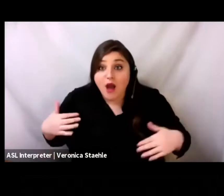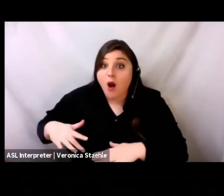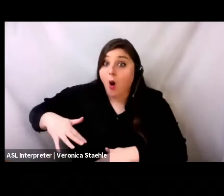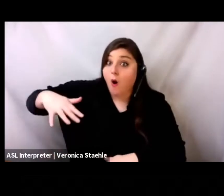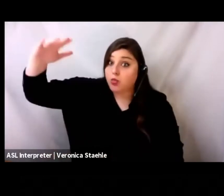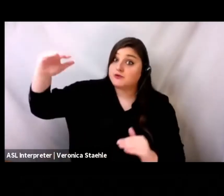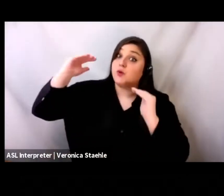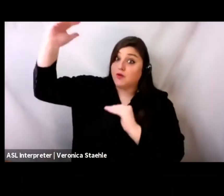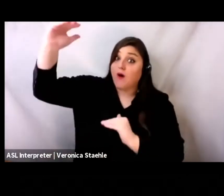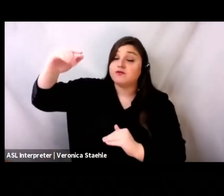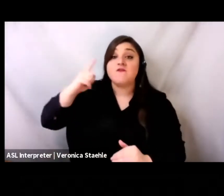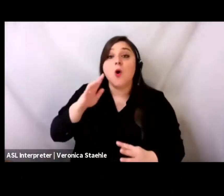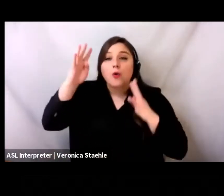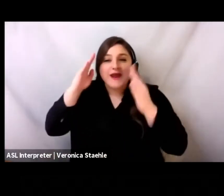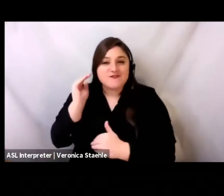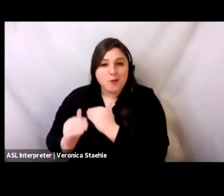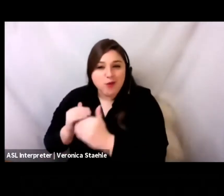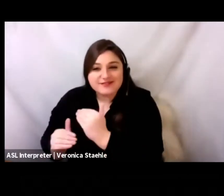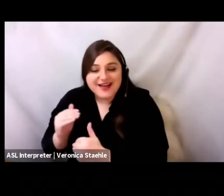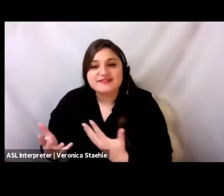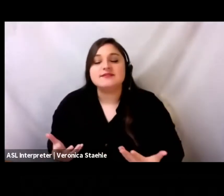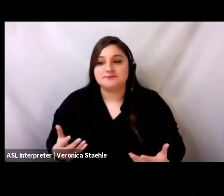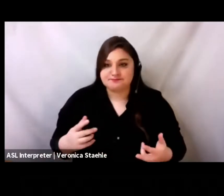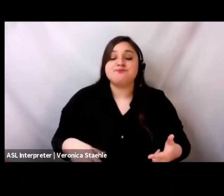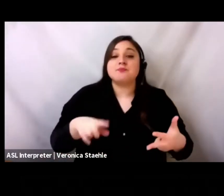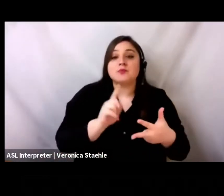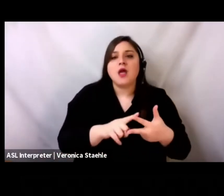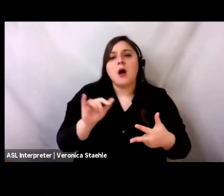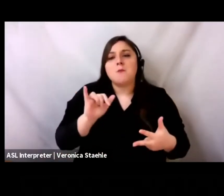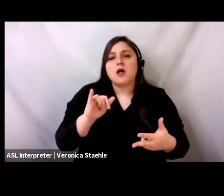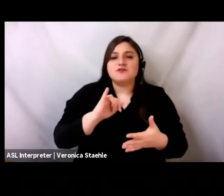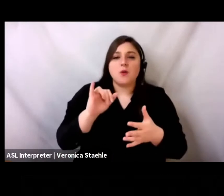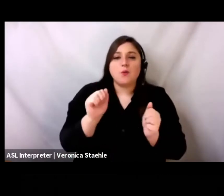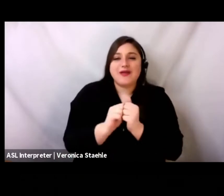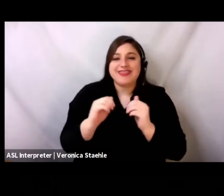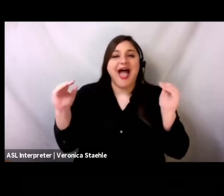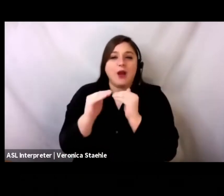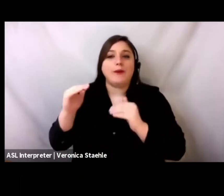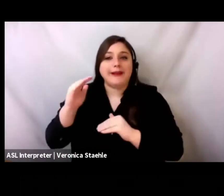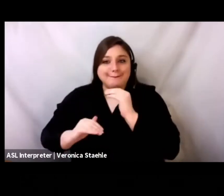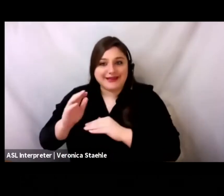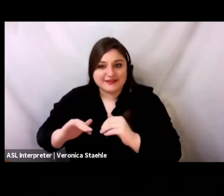and arts as a means of equity building. Then we have an established residency program and